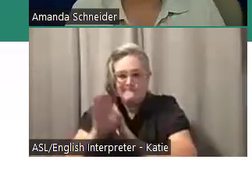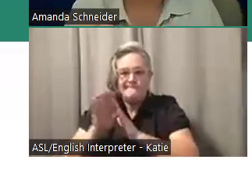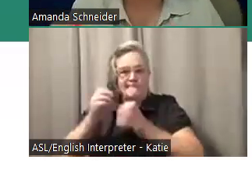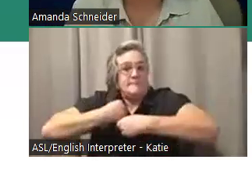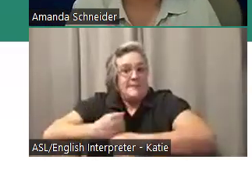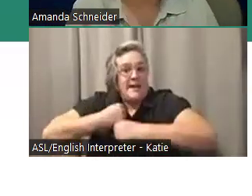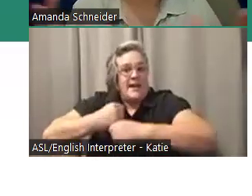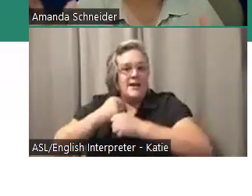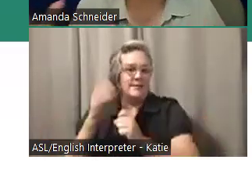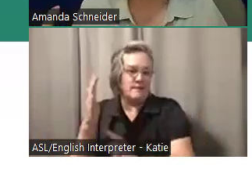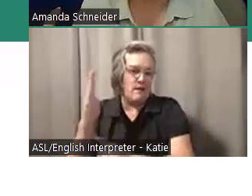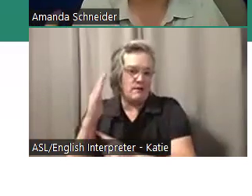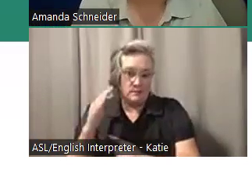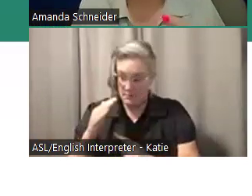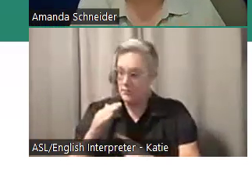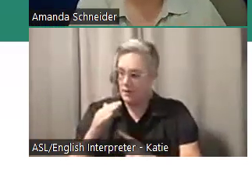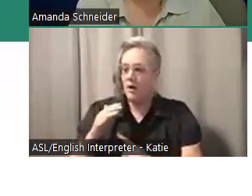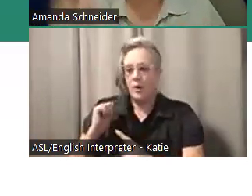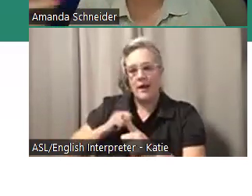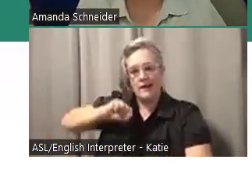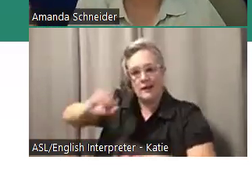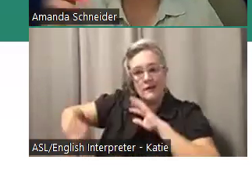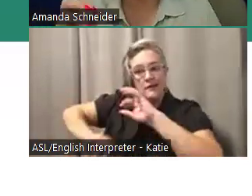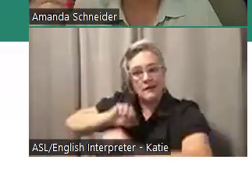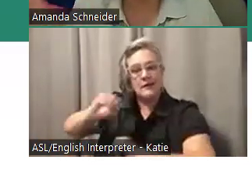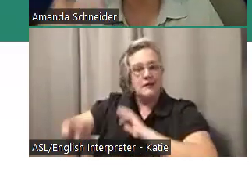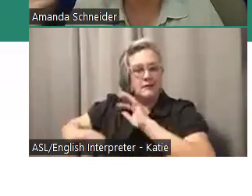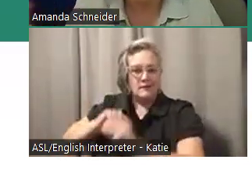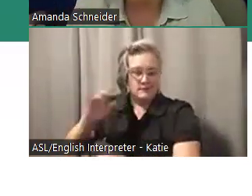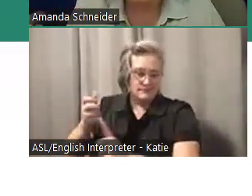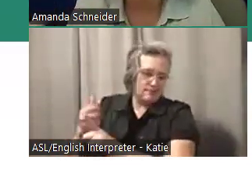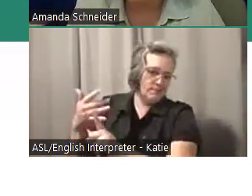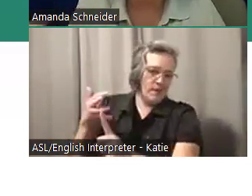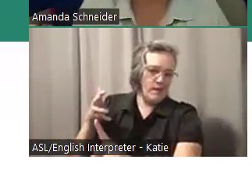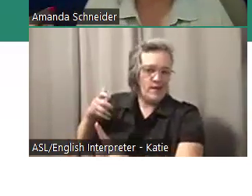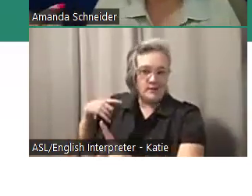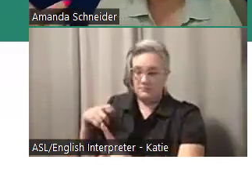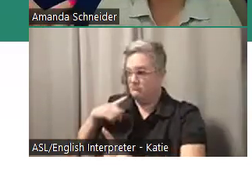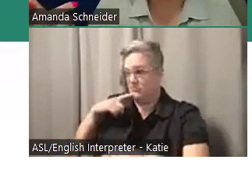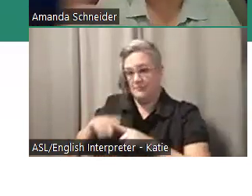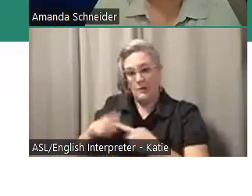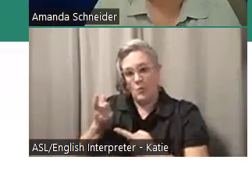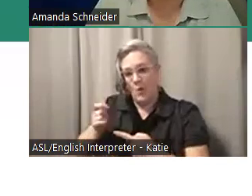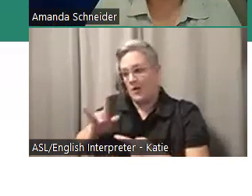So those are just examples of how you can expand, and that can be… and it's gonna depend on what your child's focused on.